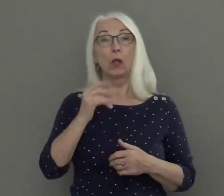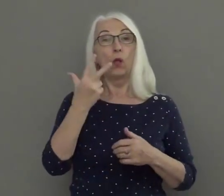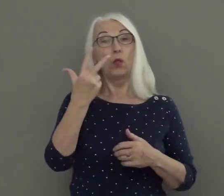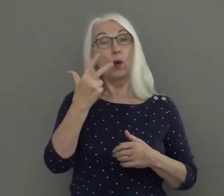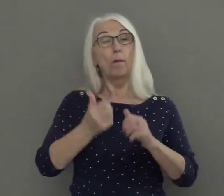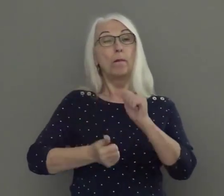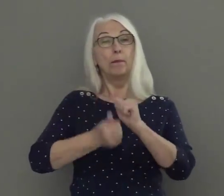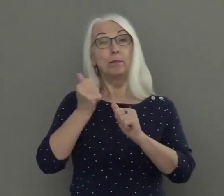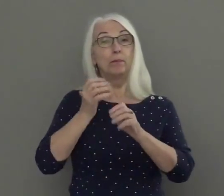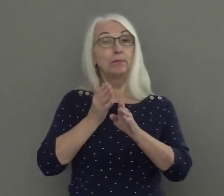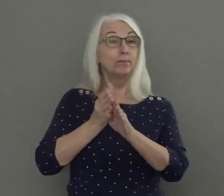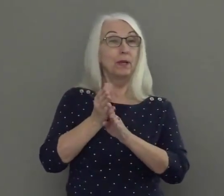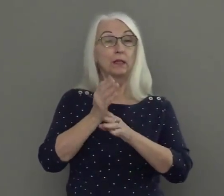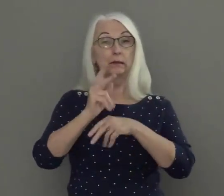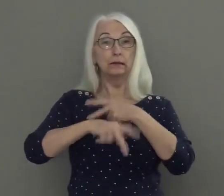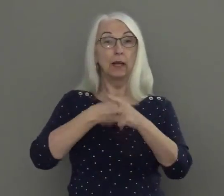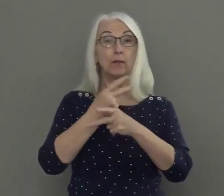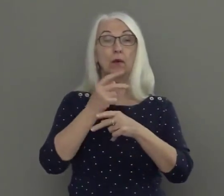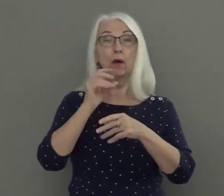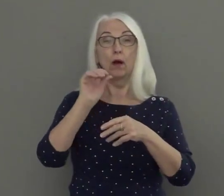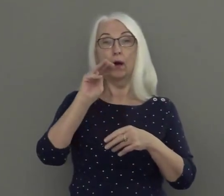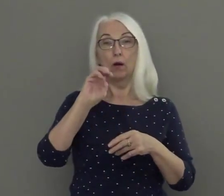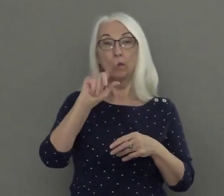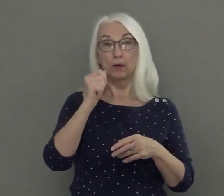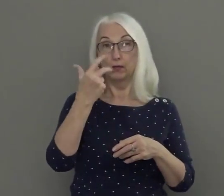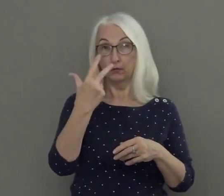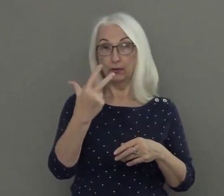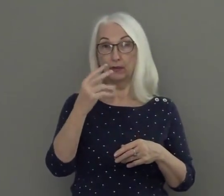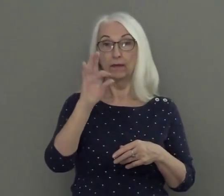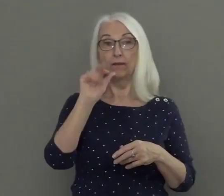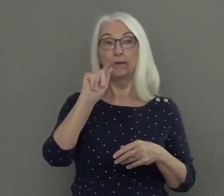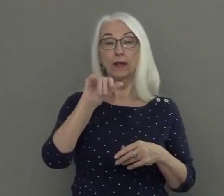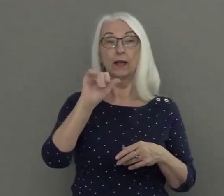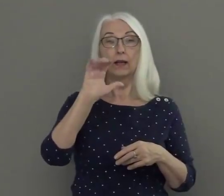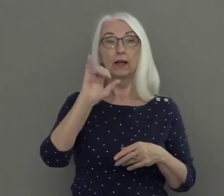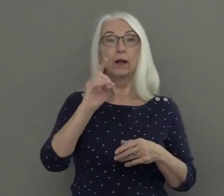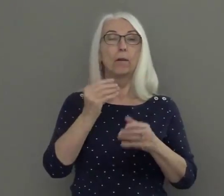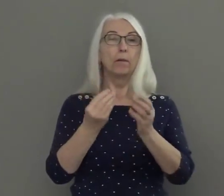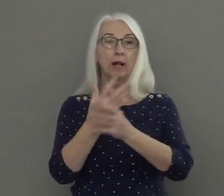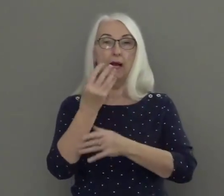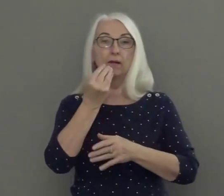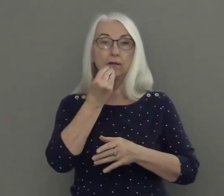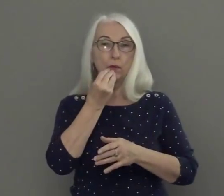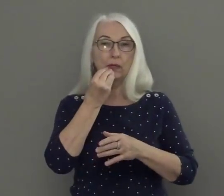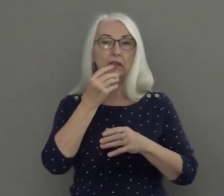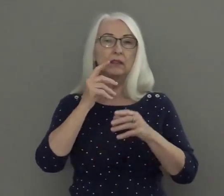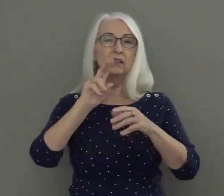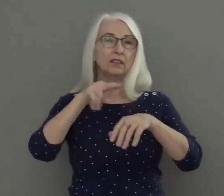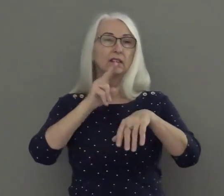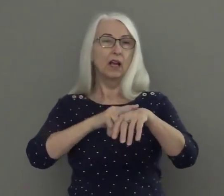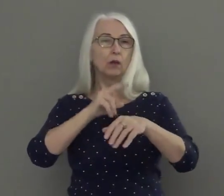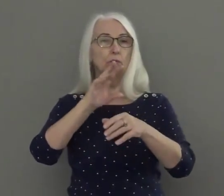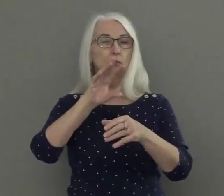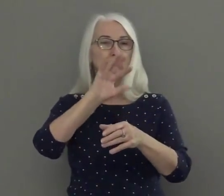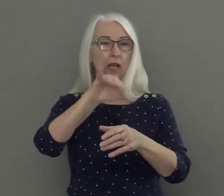Of the three main types of omega-3 fatty acids, plant foods typically